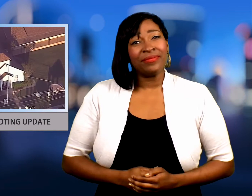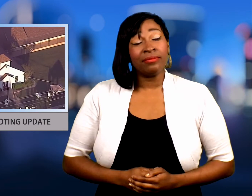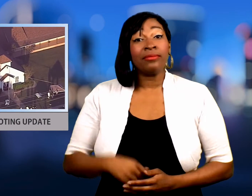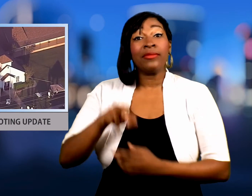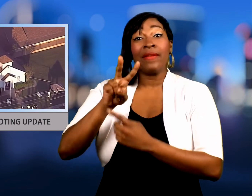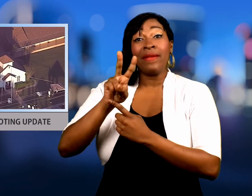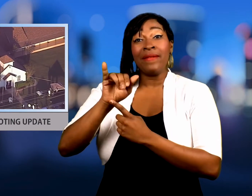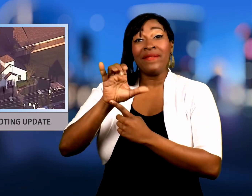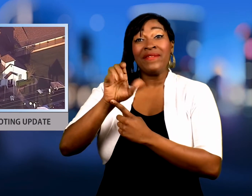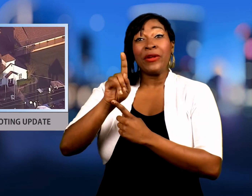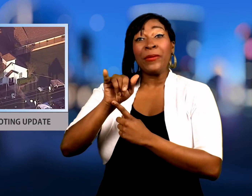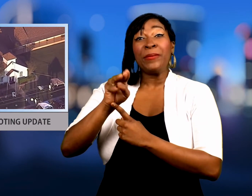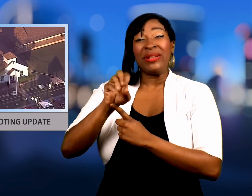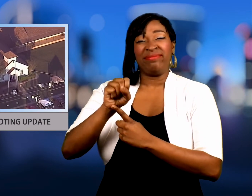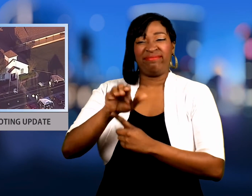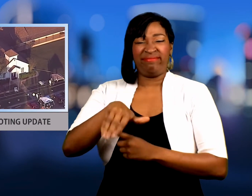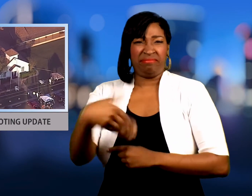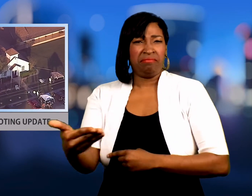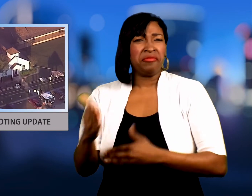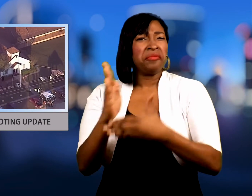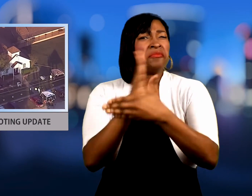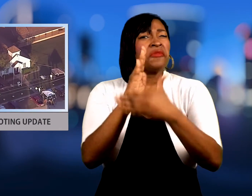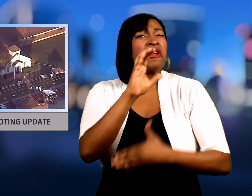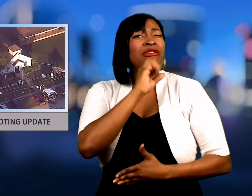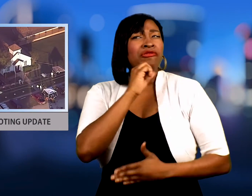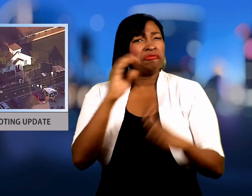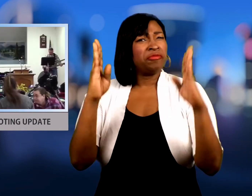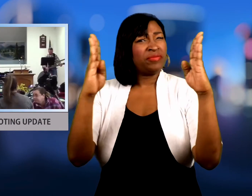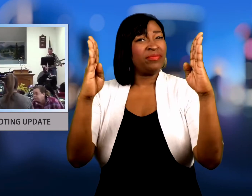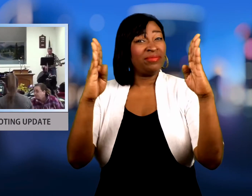The victims of the massacre ranged in age